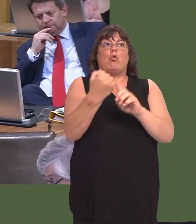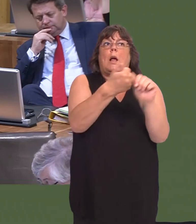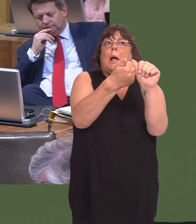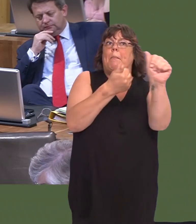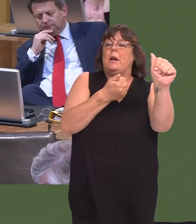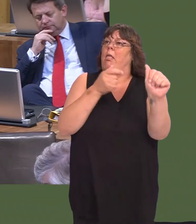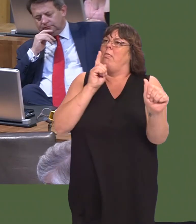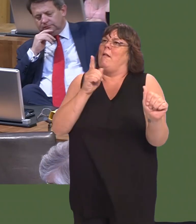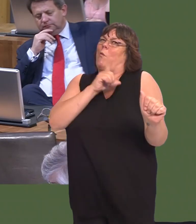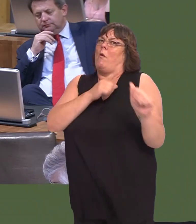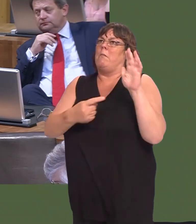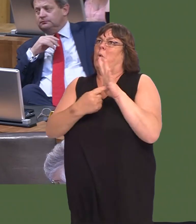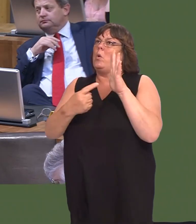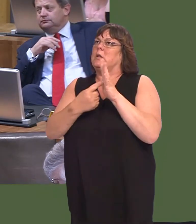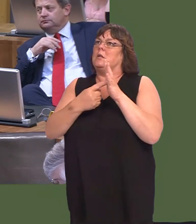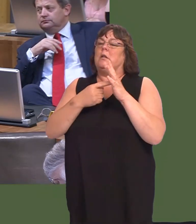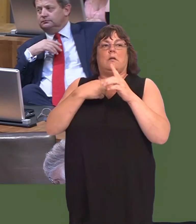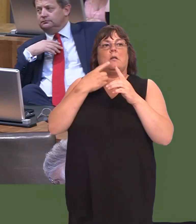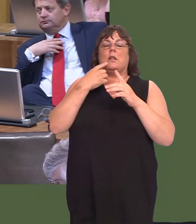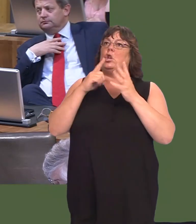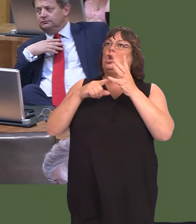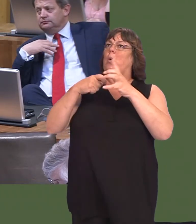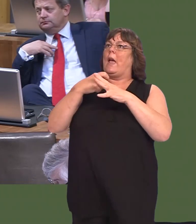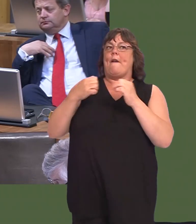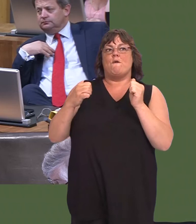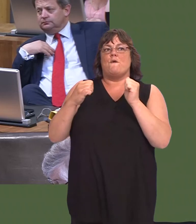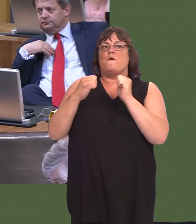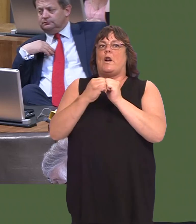Thatís why itís so important with the new franchises, as they are allocated, that we